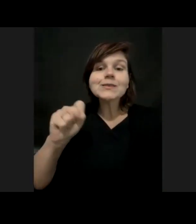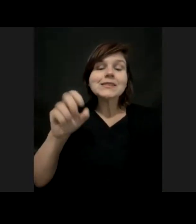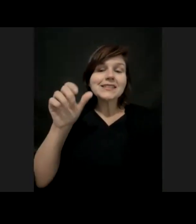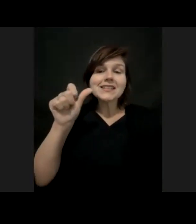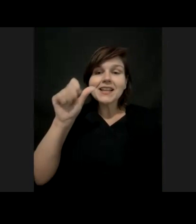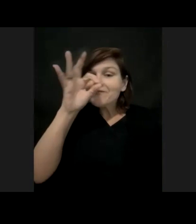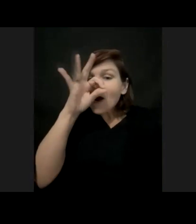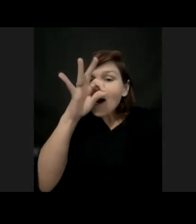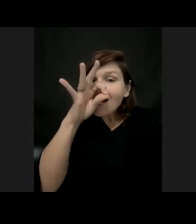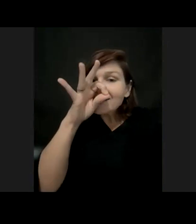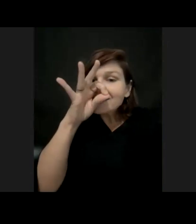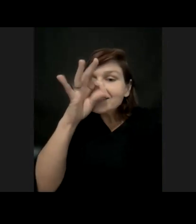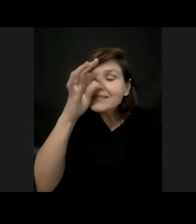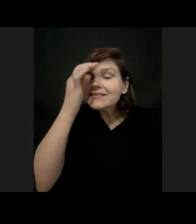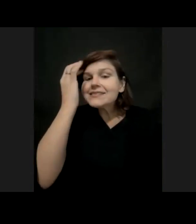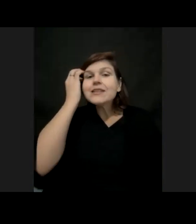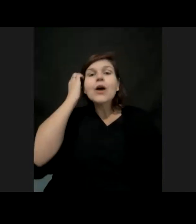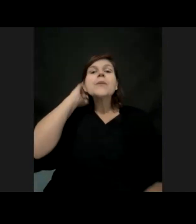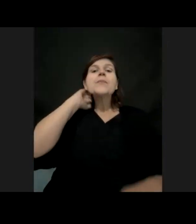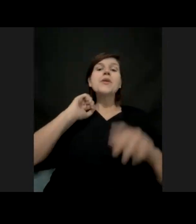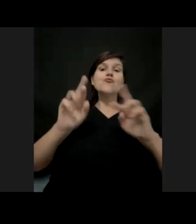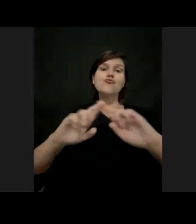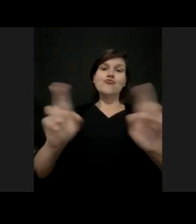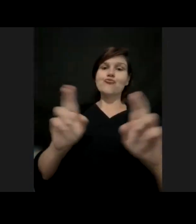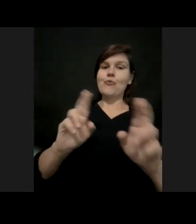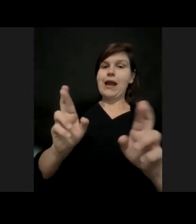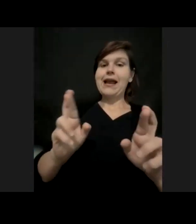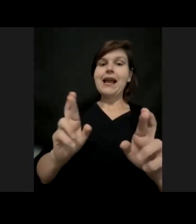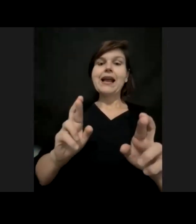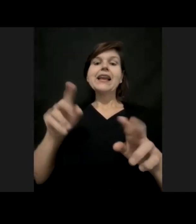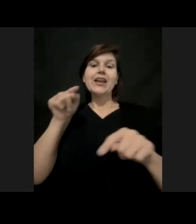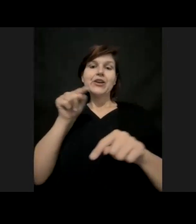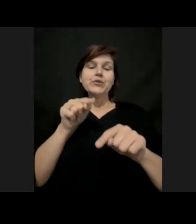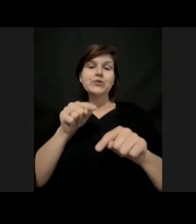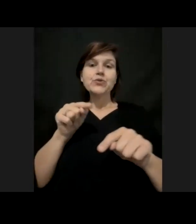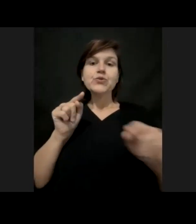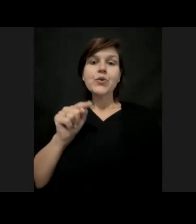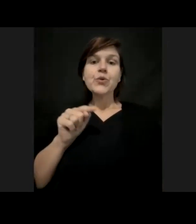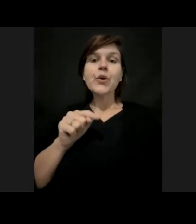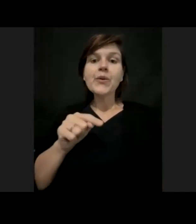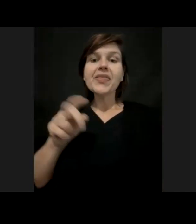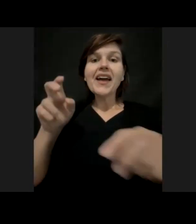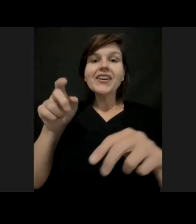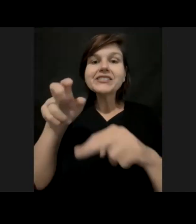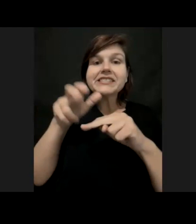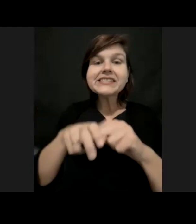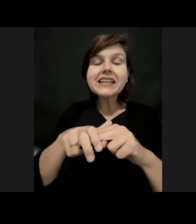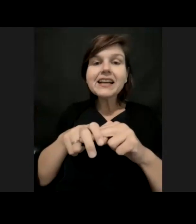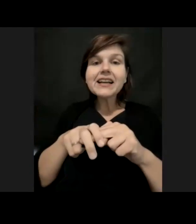I'm ready, Gwynnie Gwyn Gwyn. Right, Marvin, you go down there. You sit there. Right, boys and girls, I'm gonna change the camera.